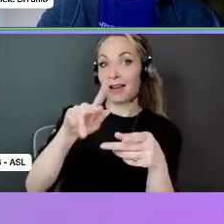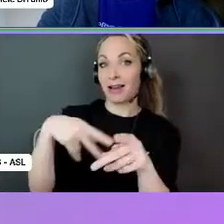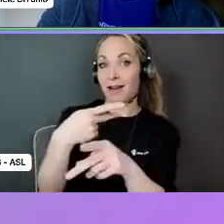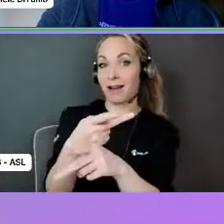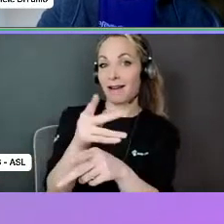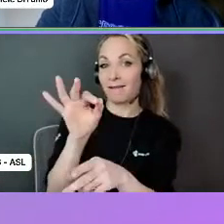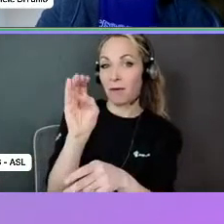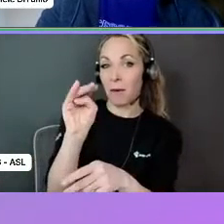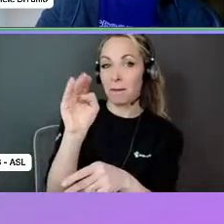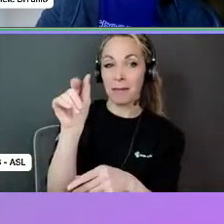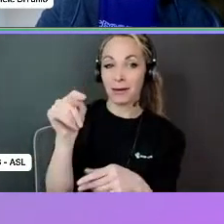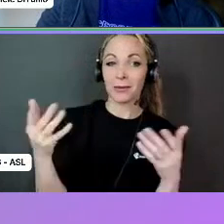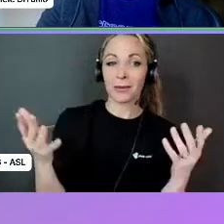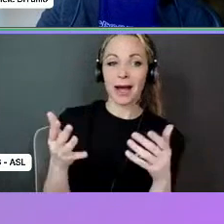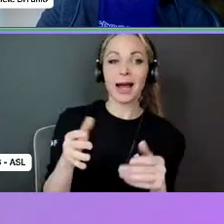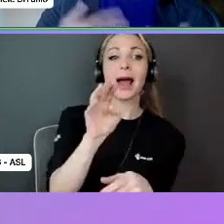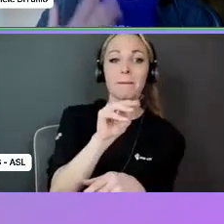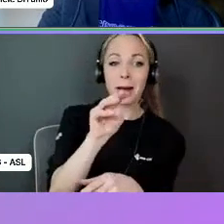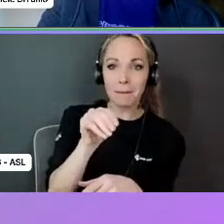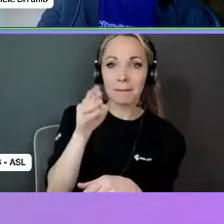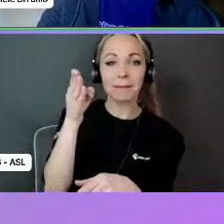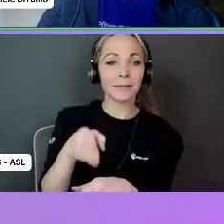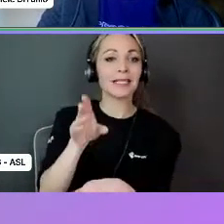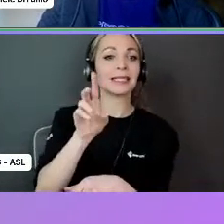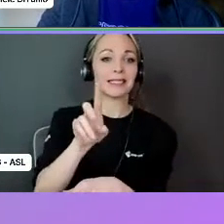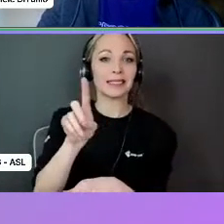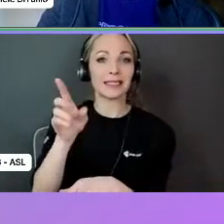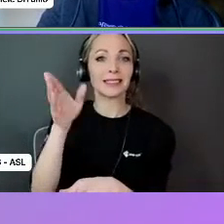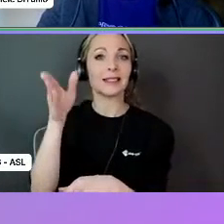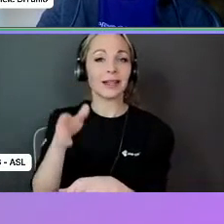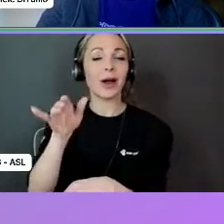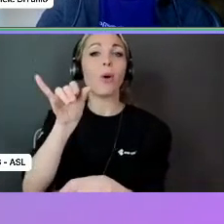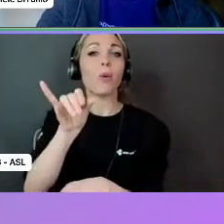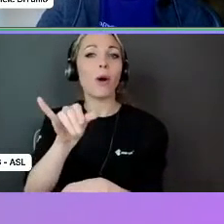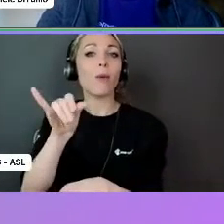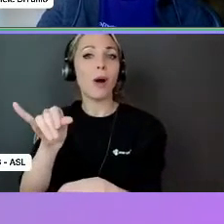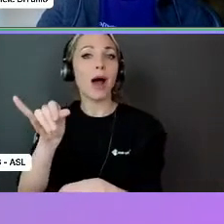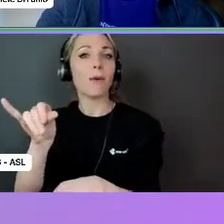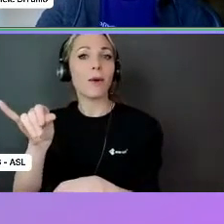example, cat's birthday field, I have the date format of